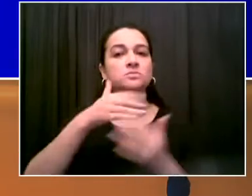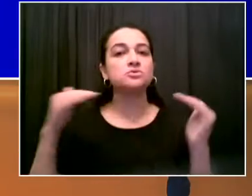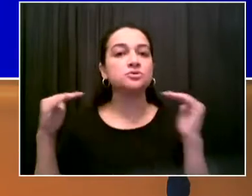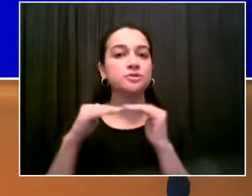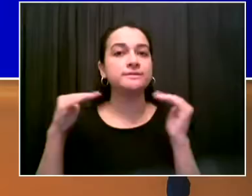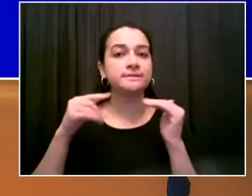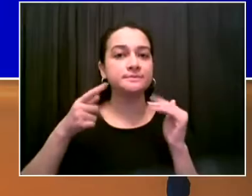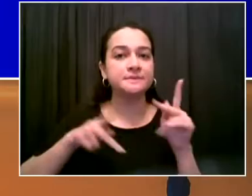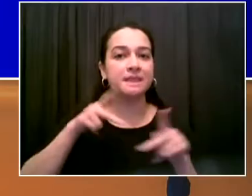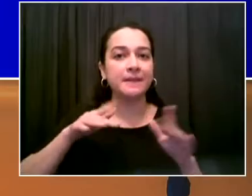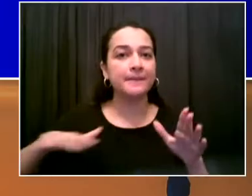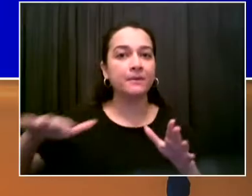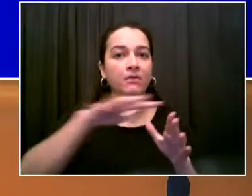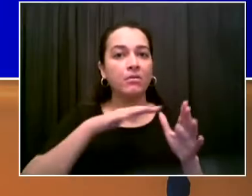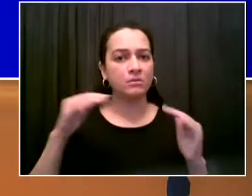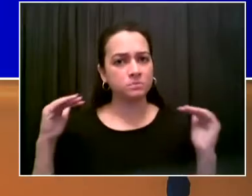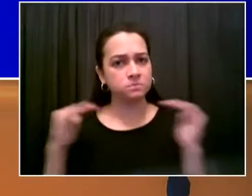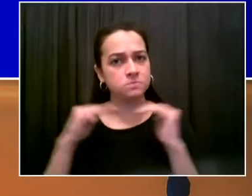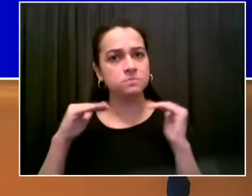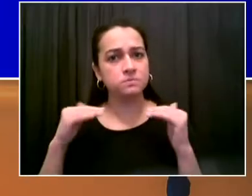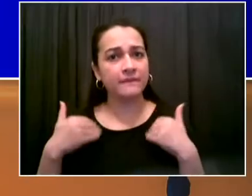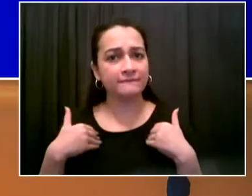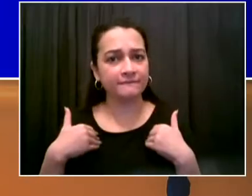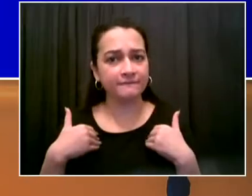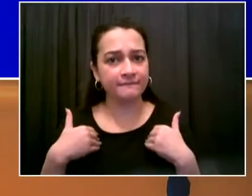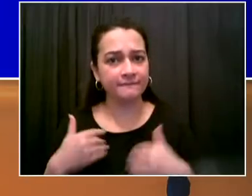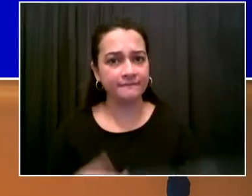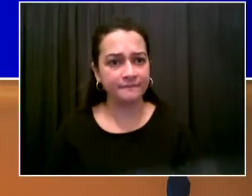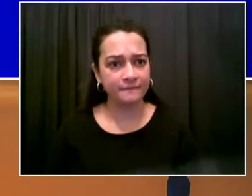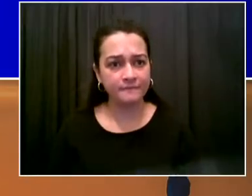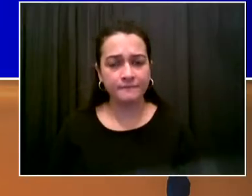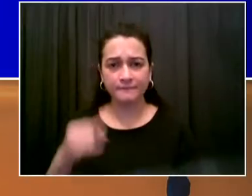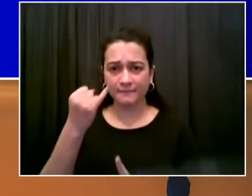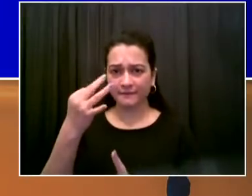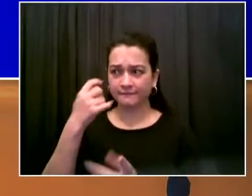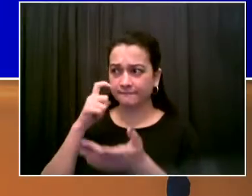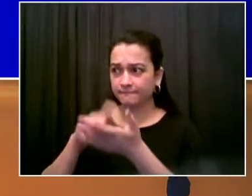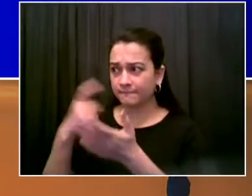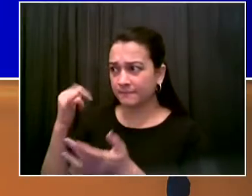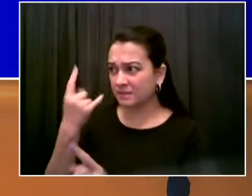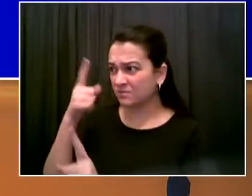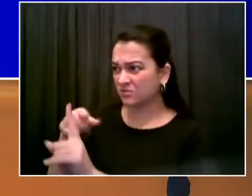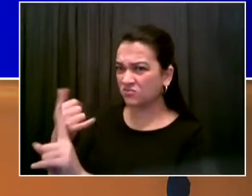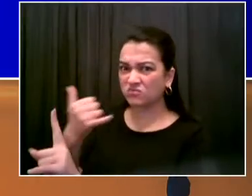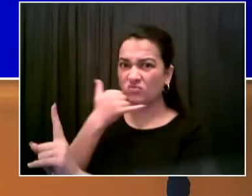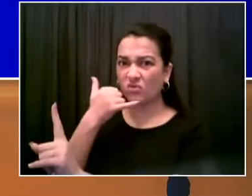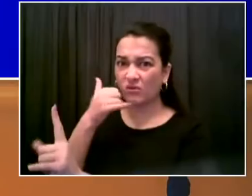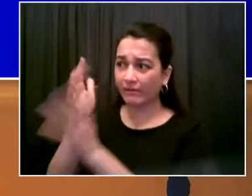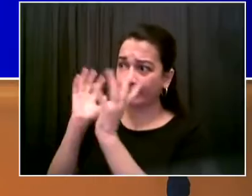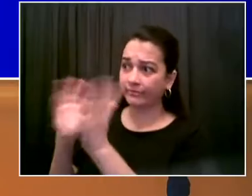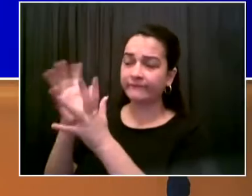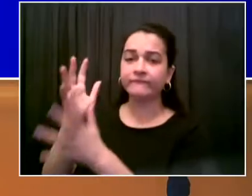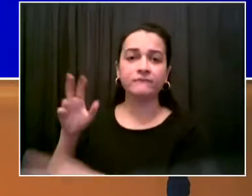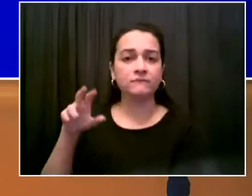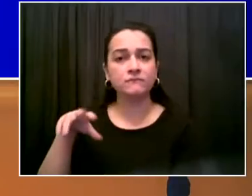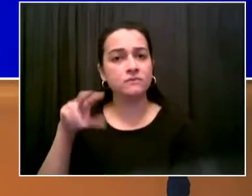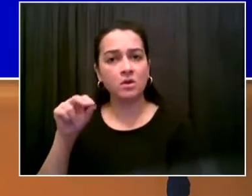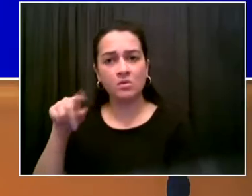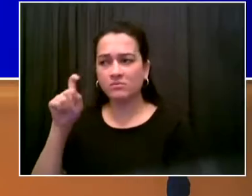A RECOVERY FOR ALL OF US MEANS